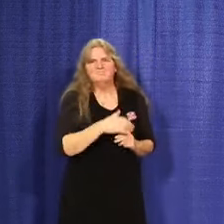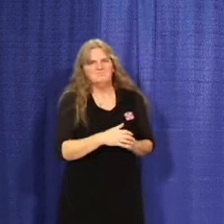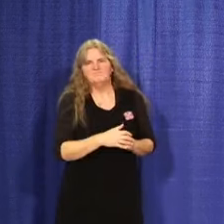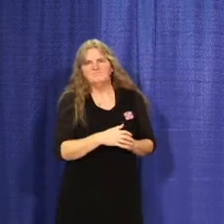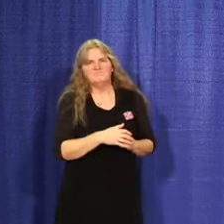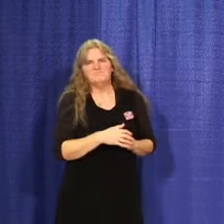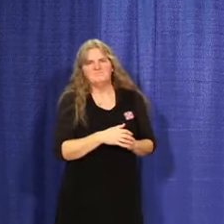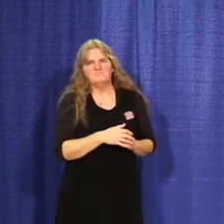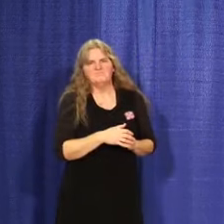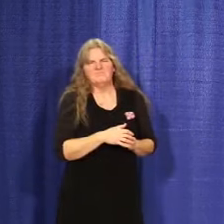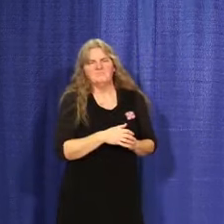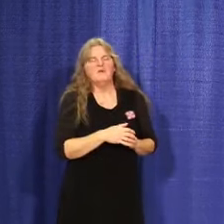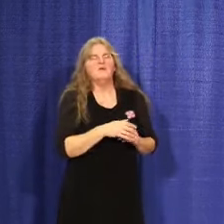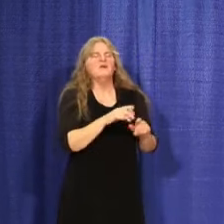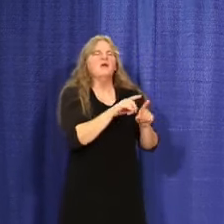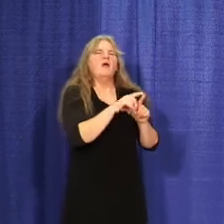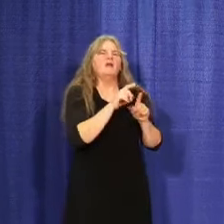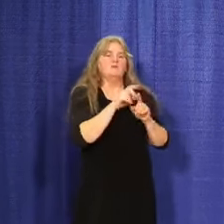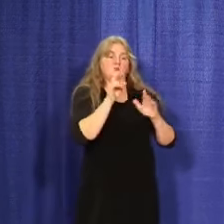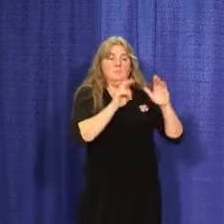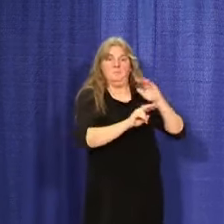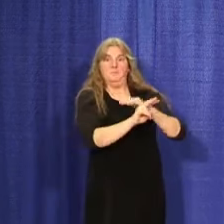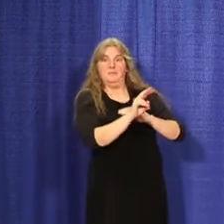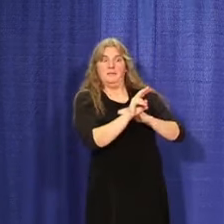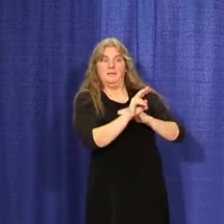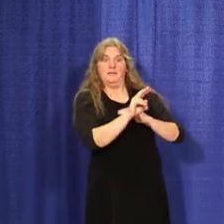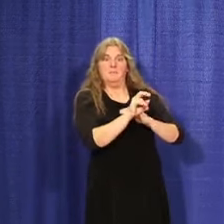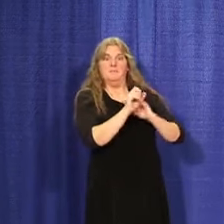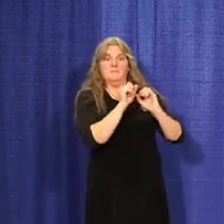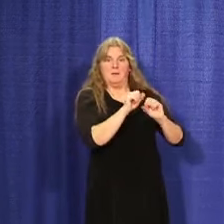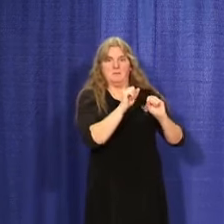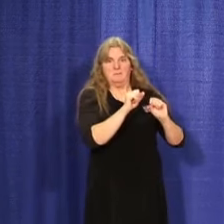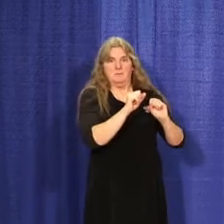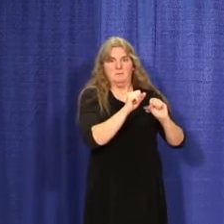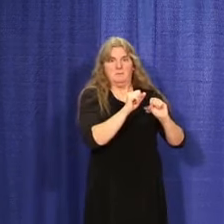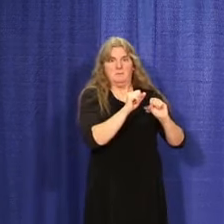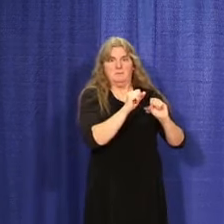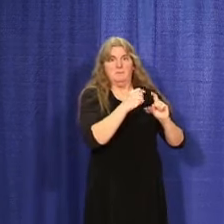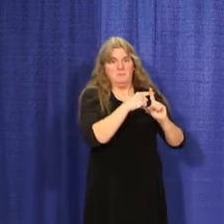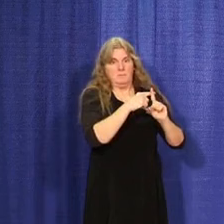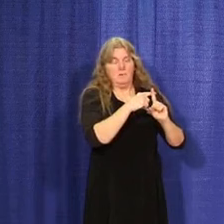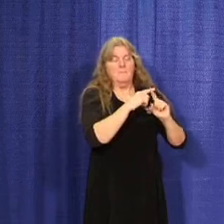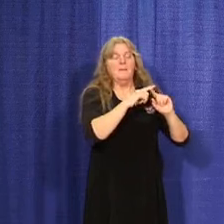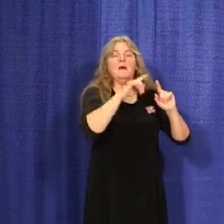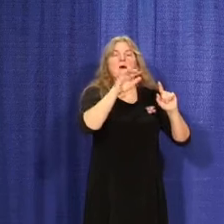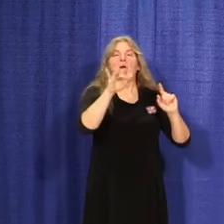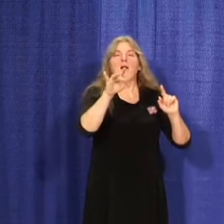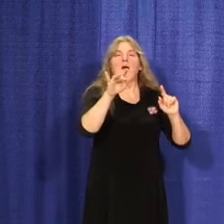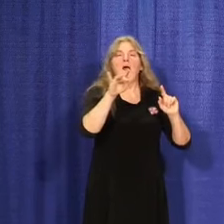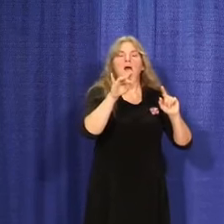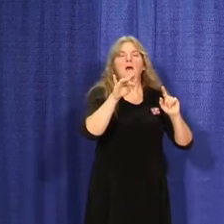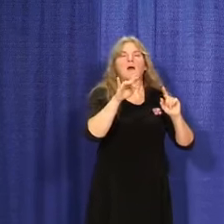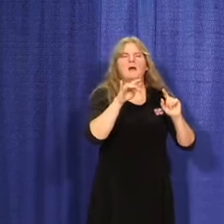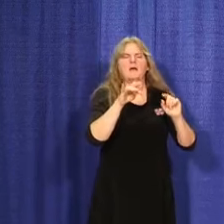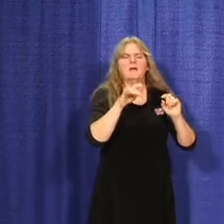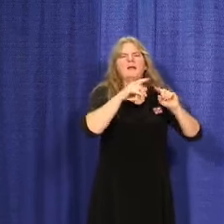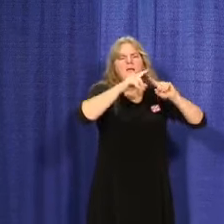positive will be great. But so much of it depends on how much disease is present, what are the other diseases present